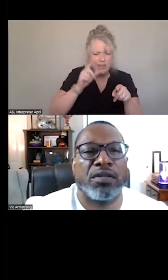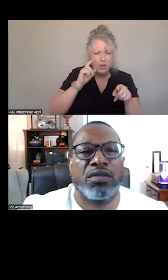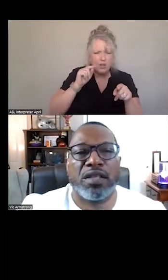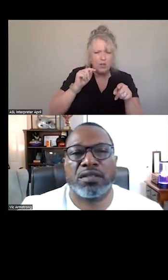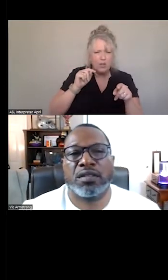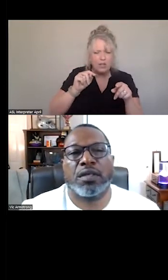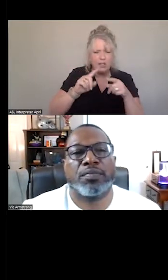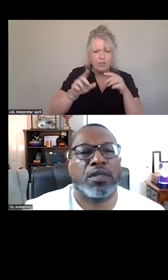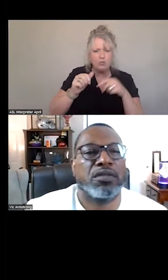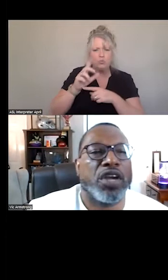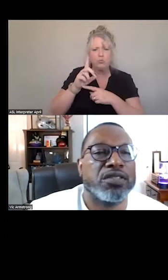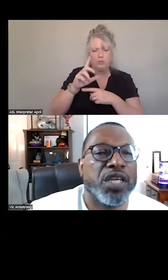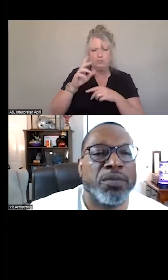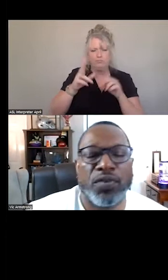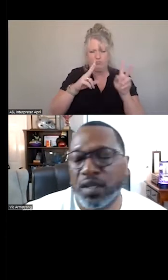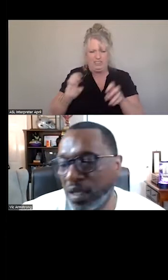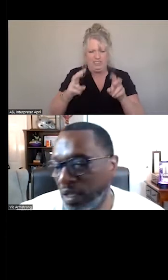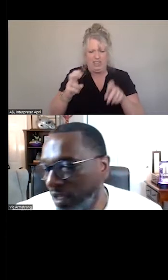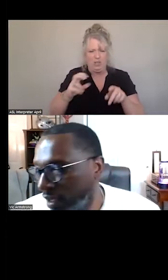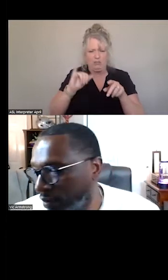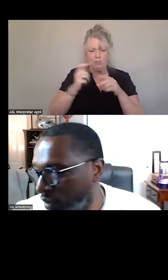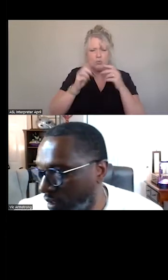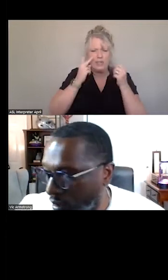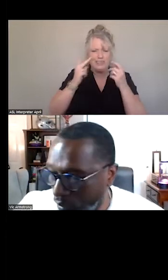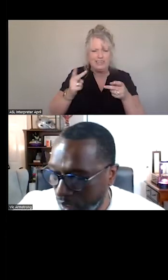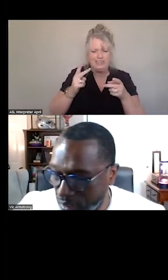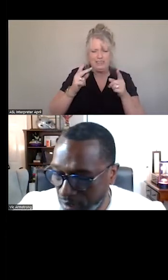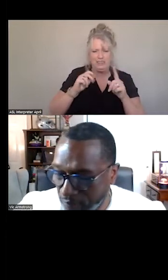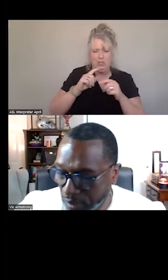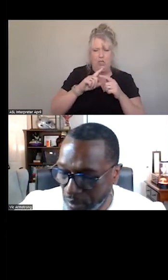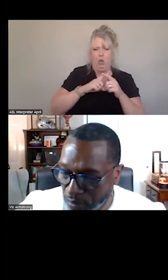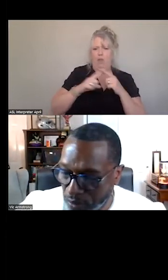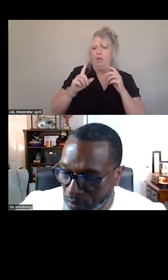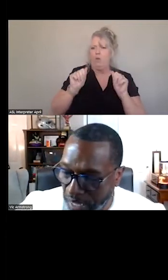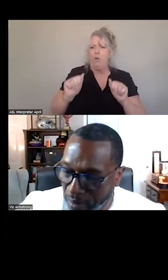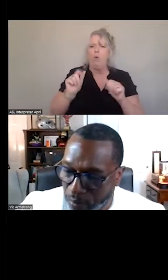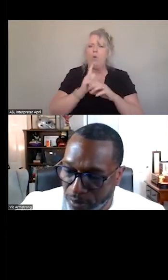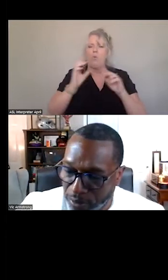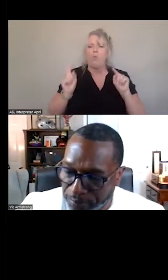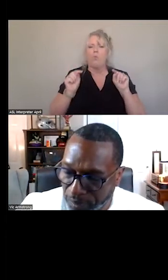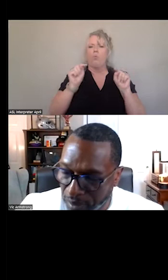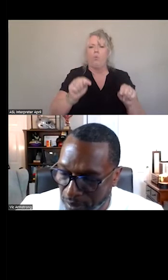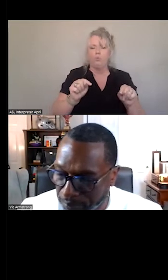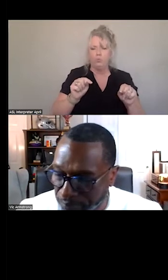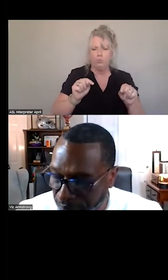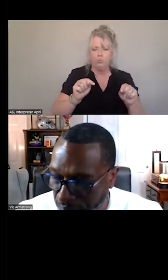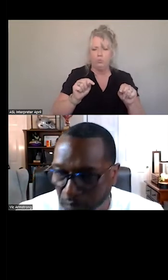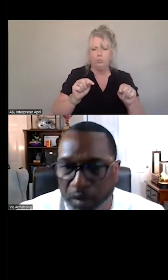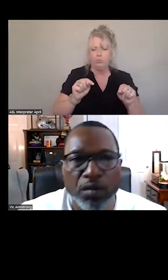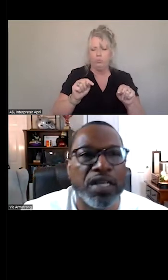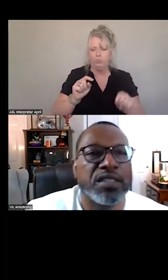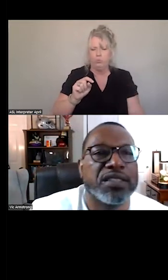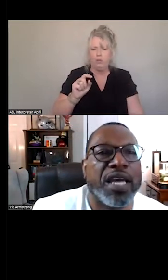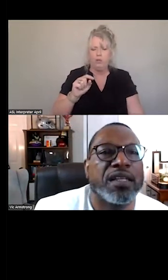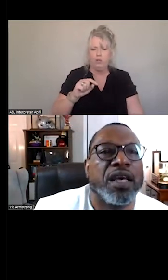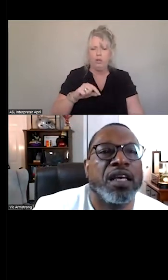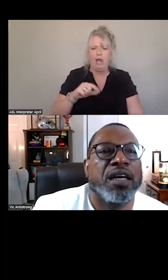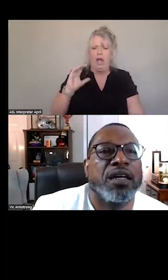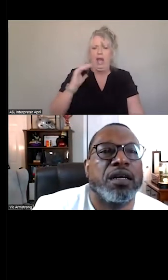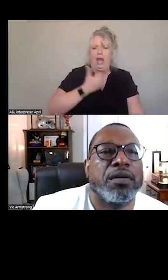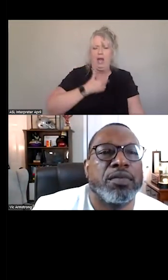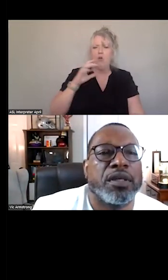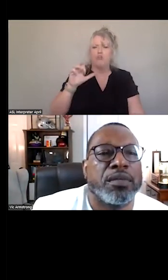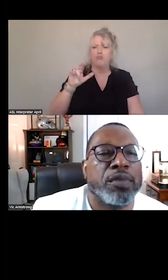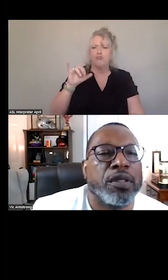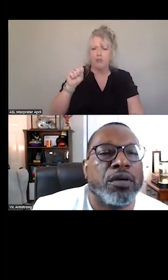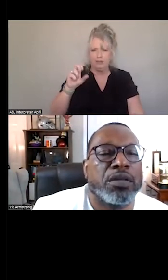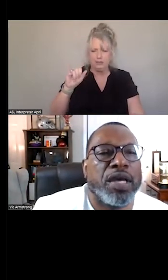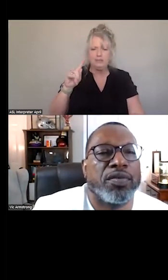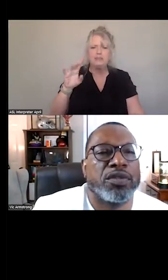THE CRISIS, CRISIS JAM EVENT. YOU CAN ALWAYS GO TO, OUR CRISIS SITE. YOU ALSO HAVE THE ZOOM